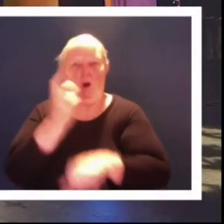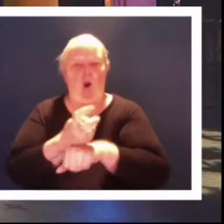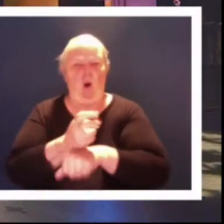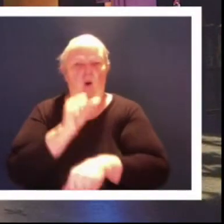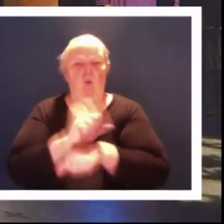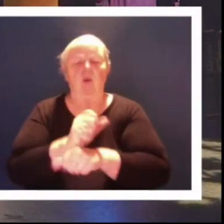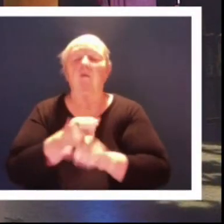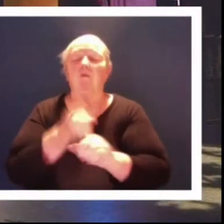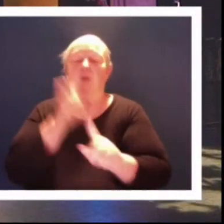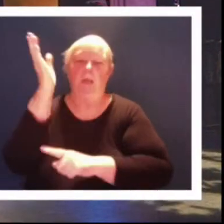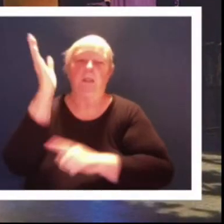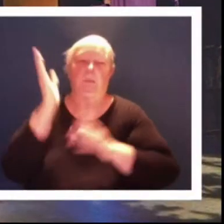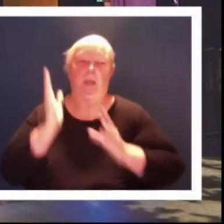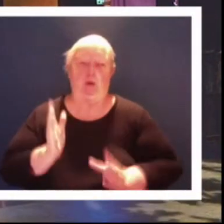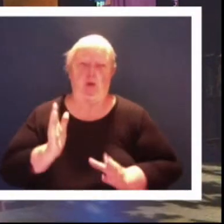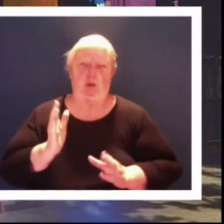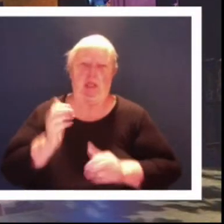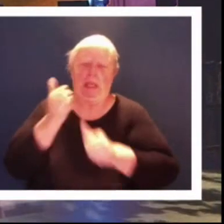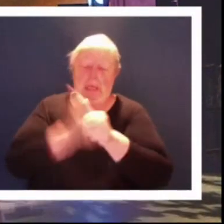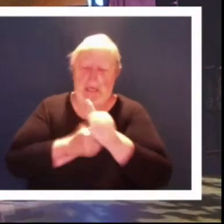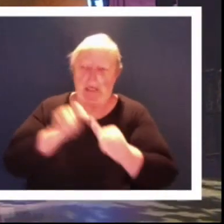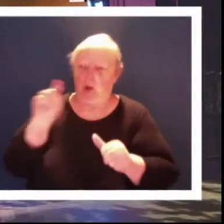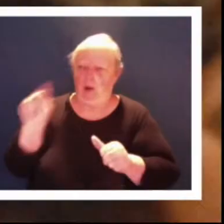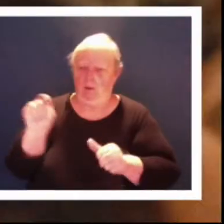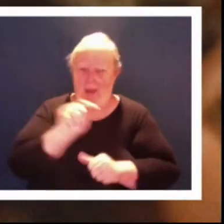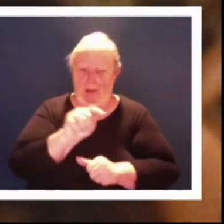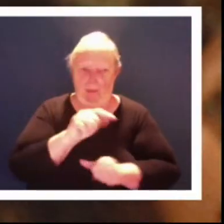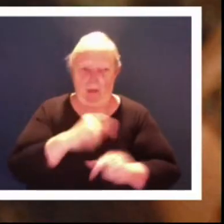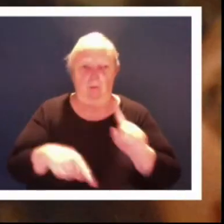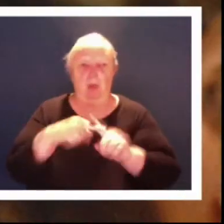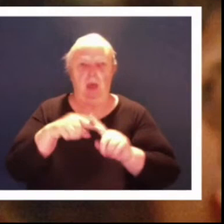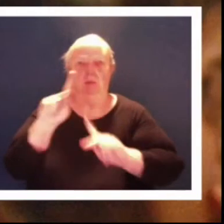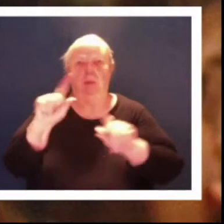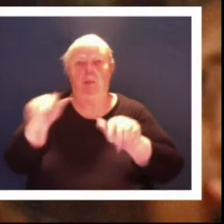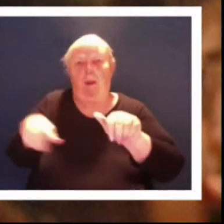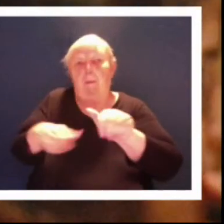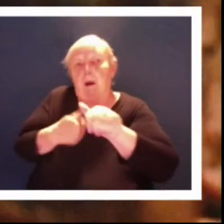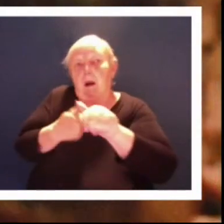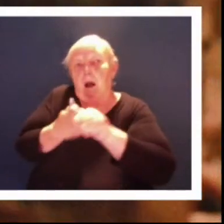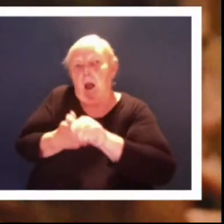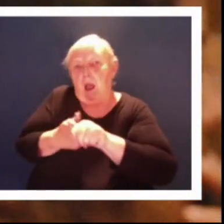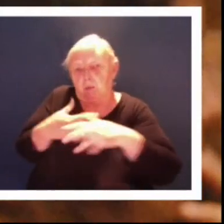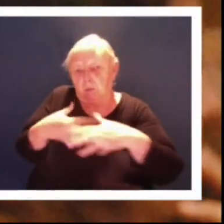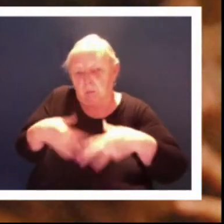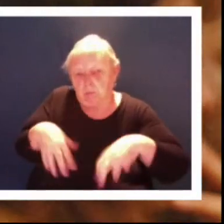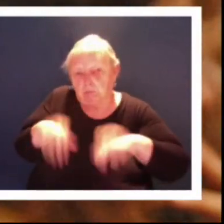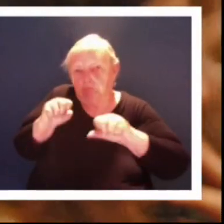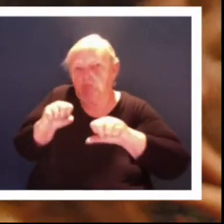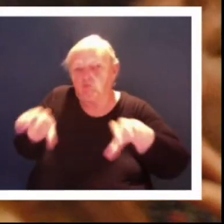and all those who've worked behind the scenes. So we invite you to sit back and imagine